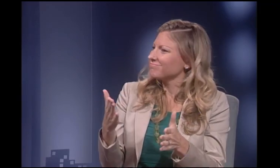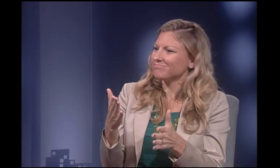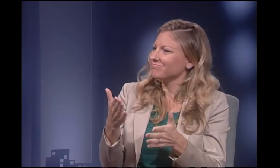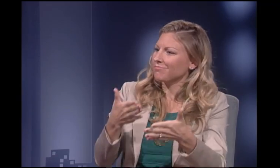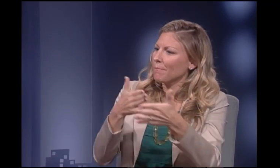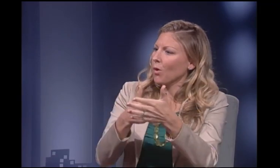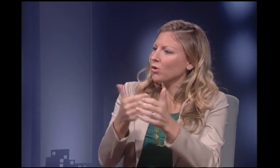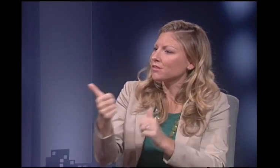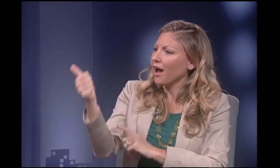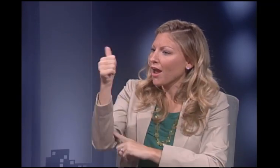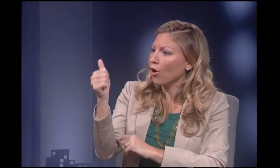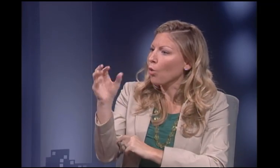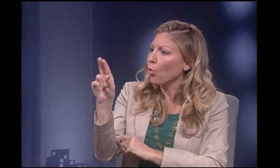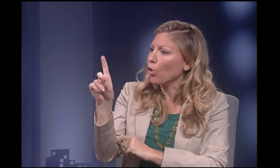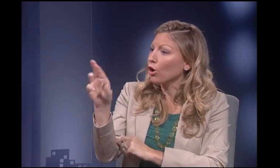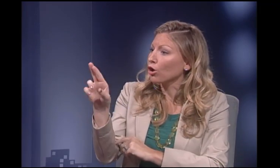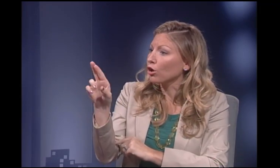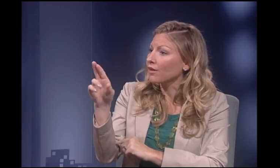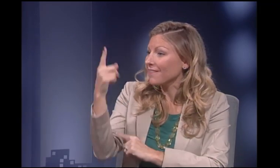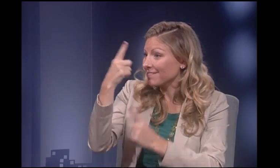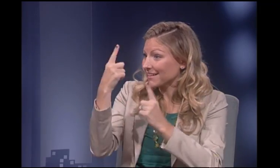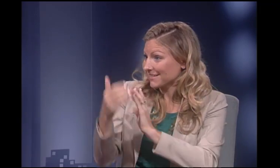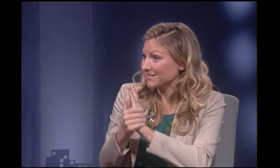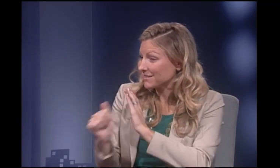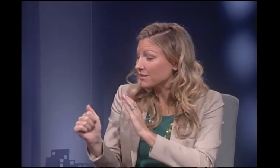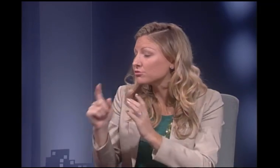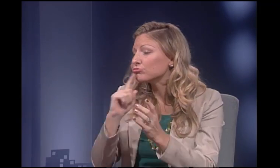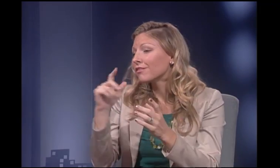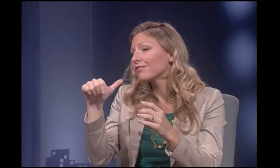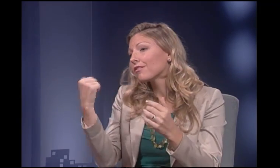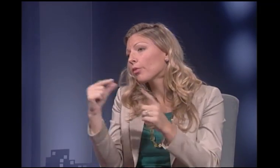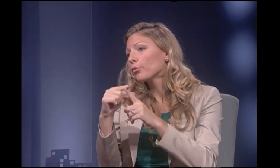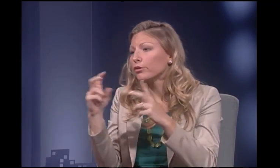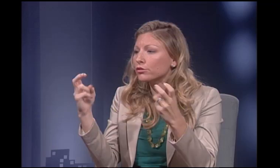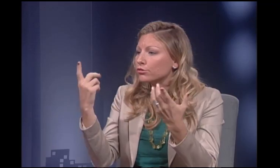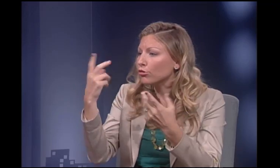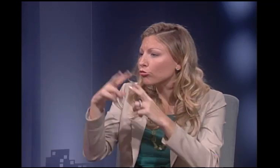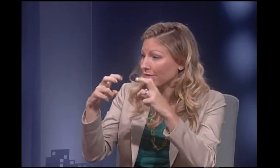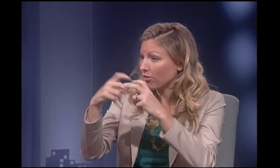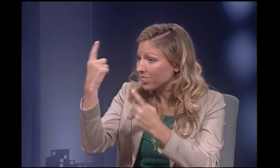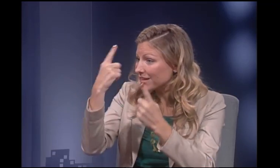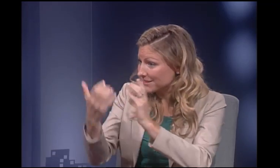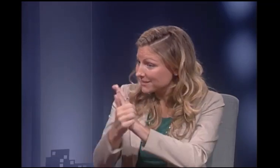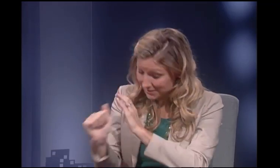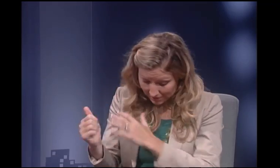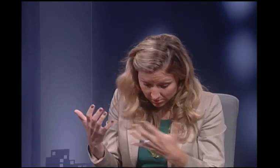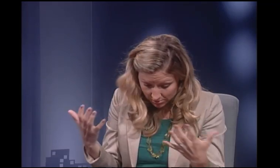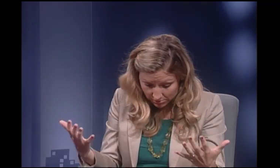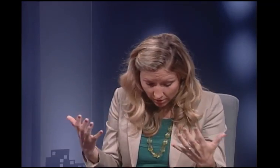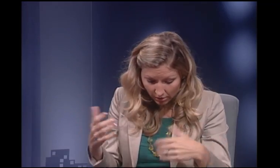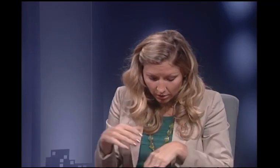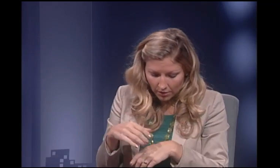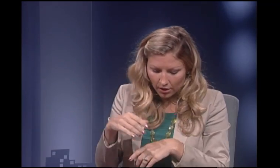they are opposed higher order thinking skills or another word for that would be critical thinking skills.